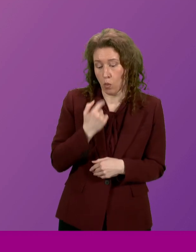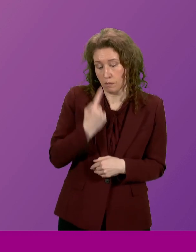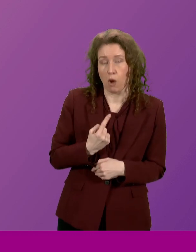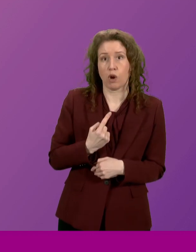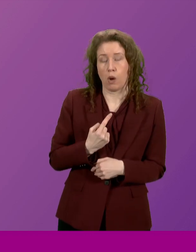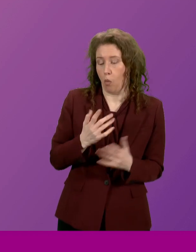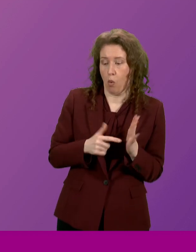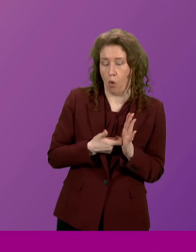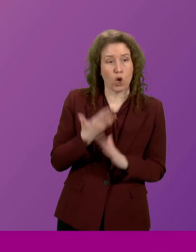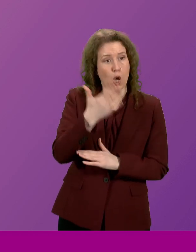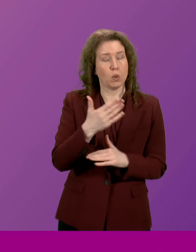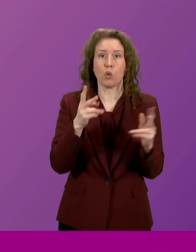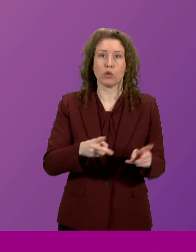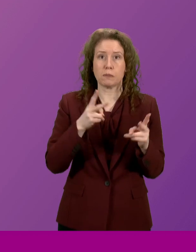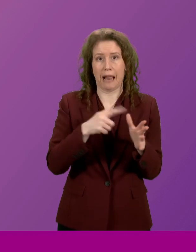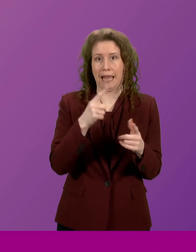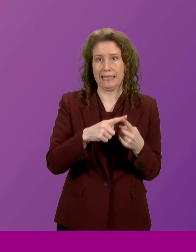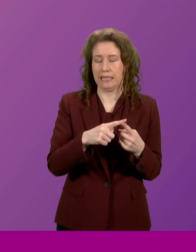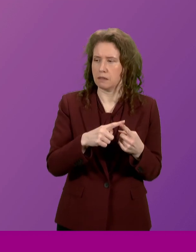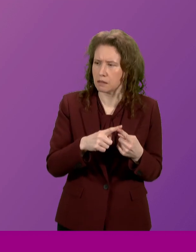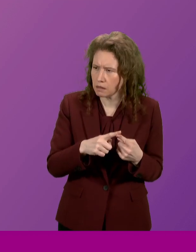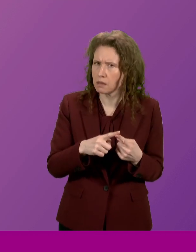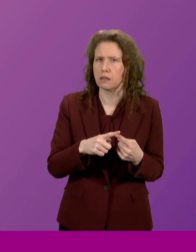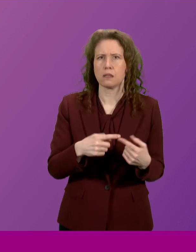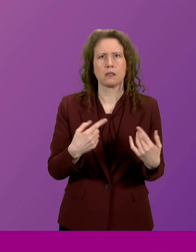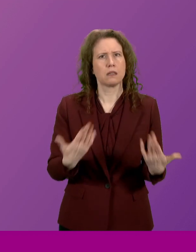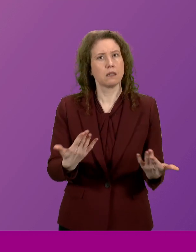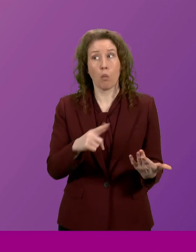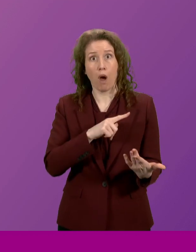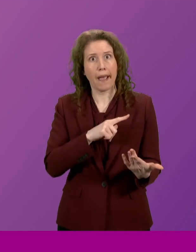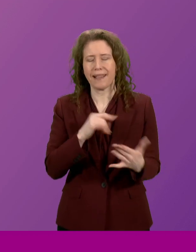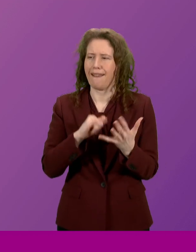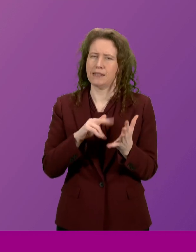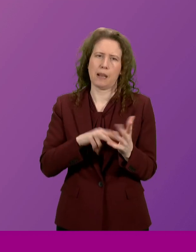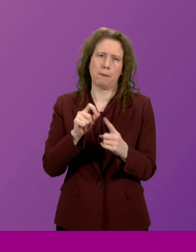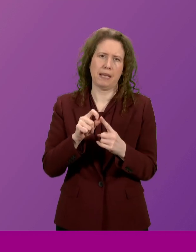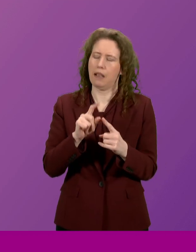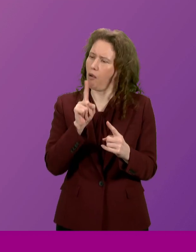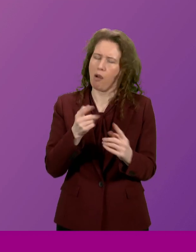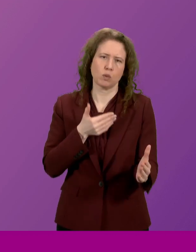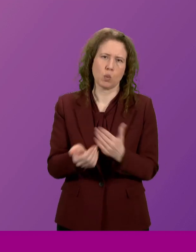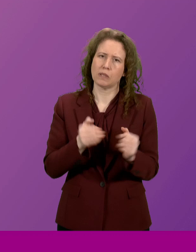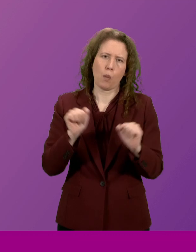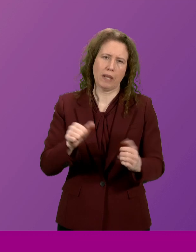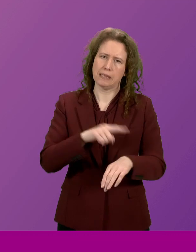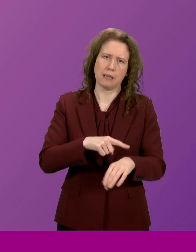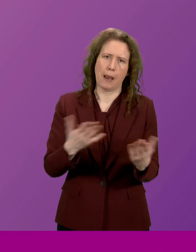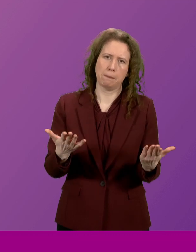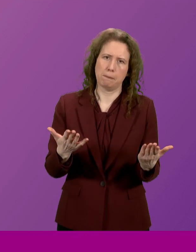accident and emergency.” It all comes back to the SNP’s failure to get to grips with waiting times. As one GP put it to me,